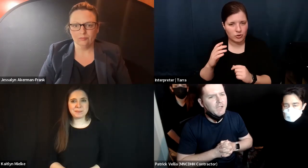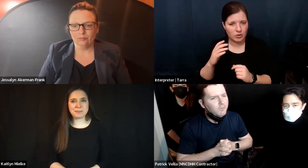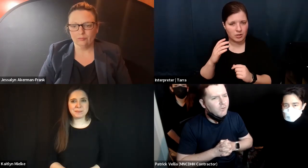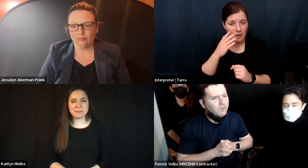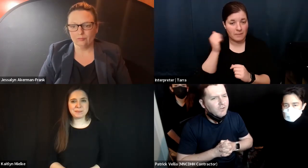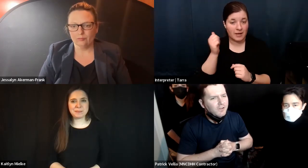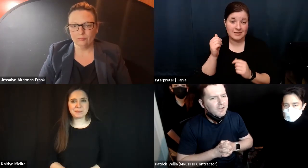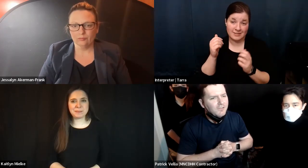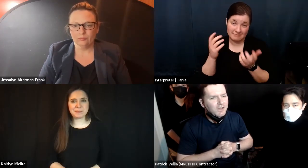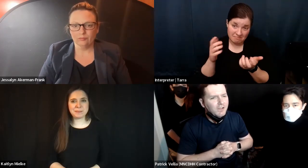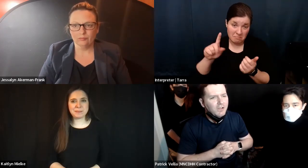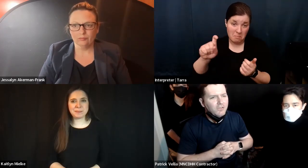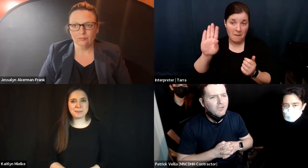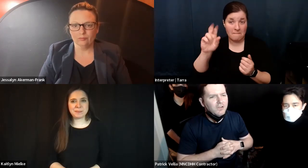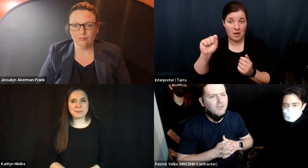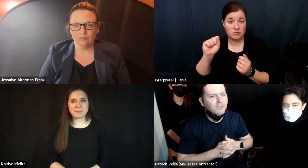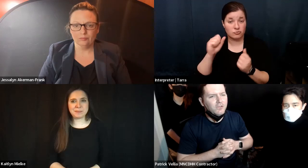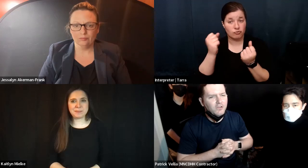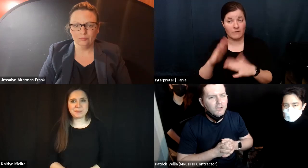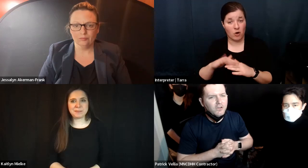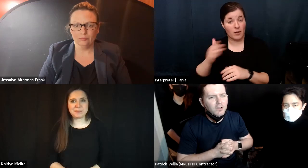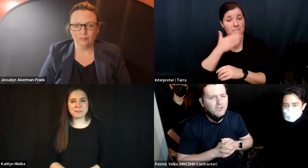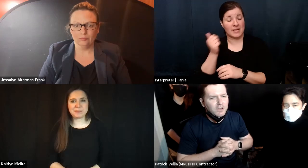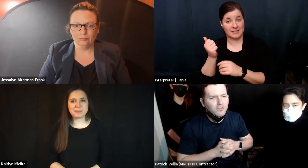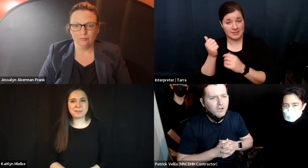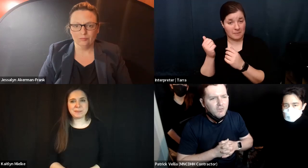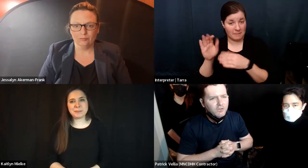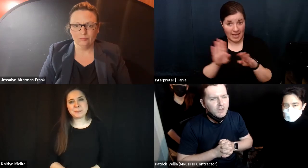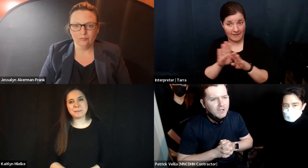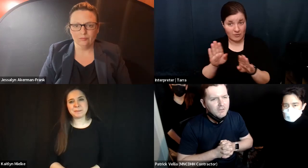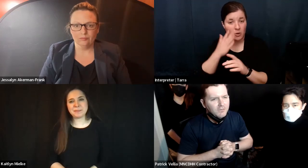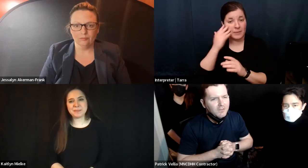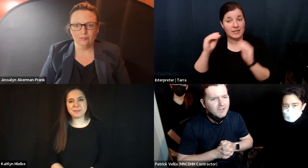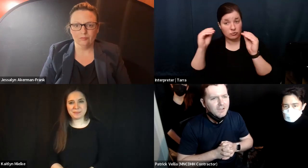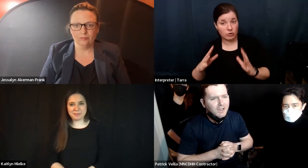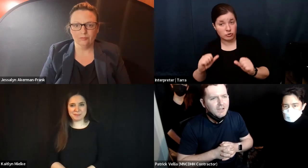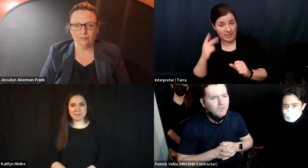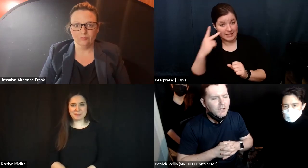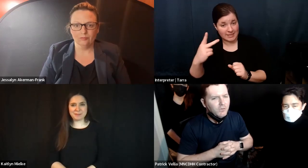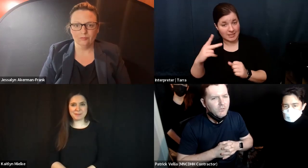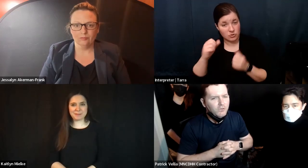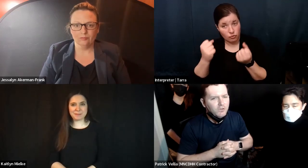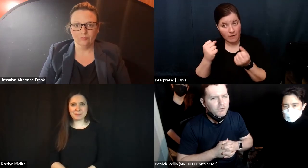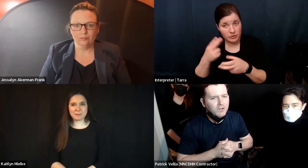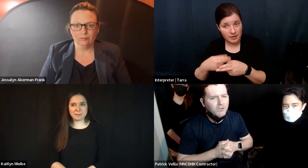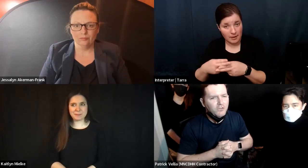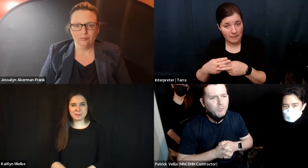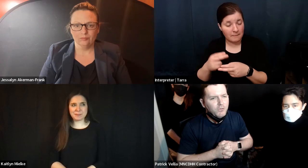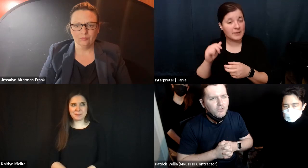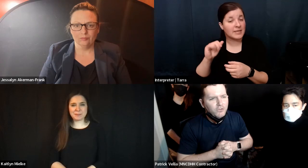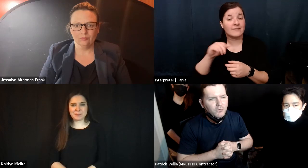So if the DeafBlind is taking orientation and mobility training with an instructor, oftentimes the bus